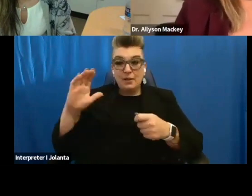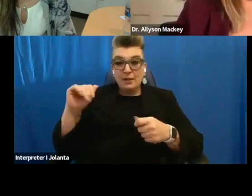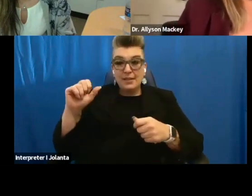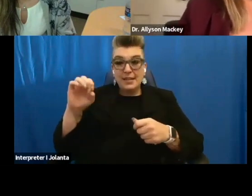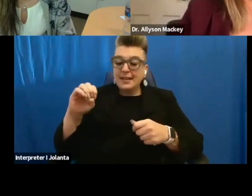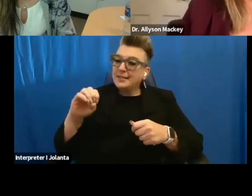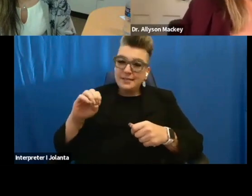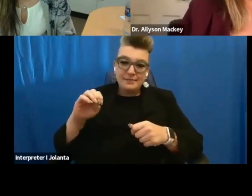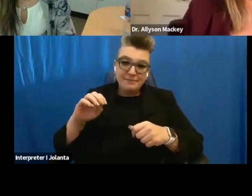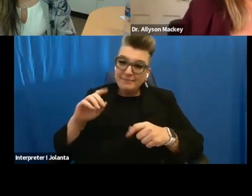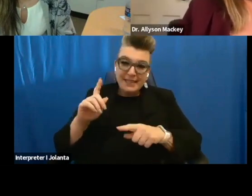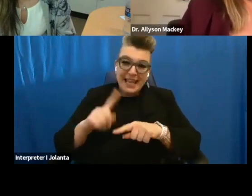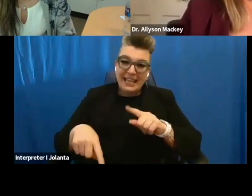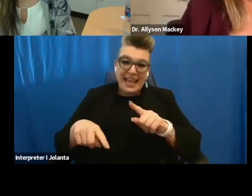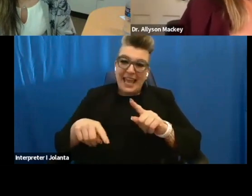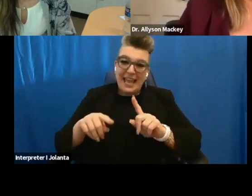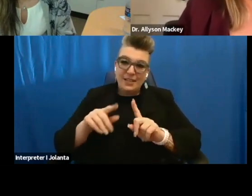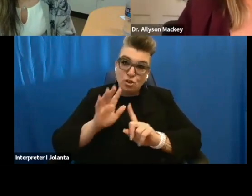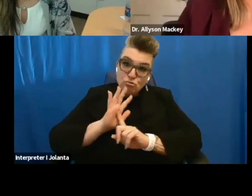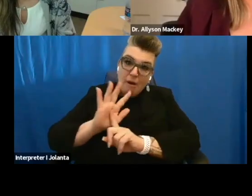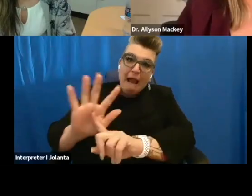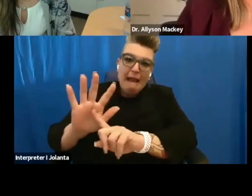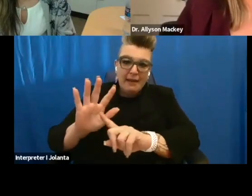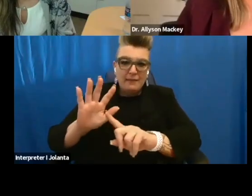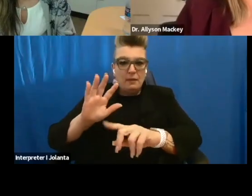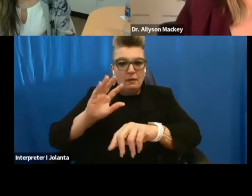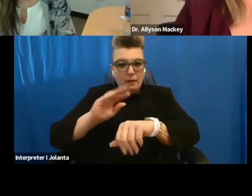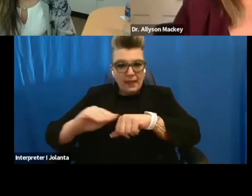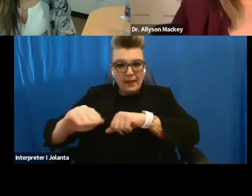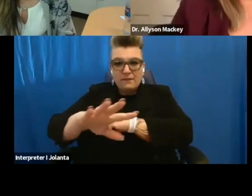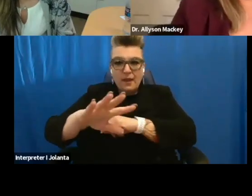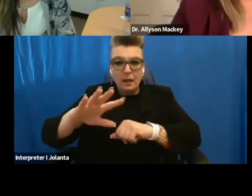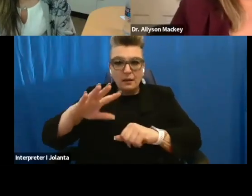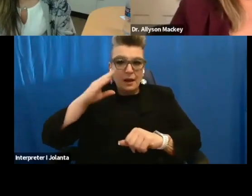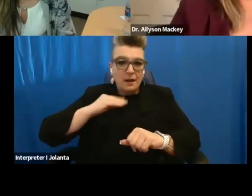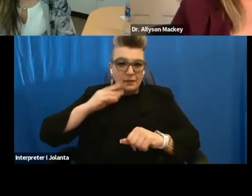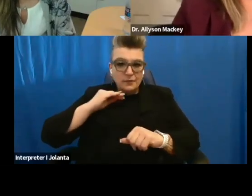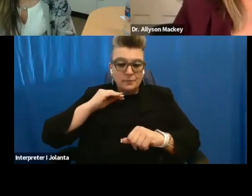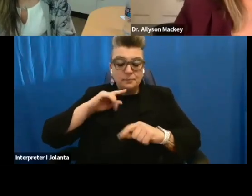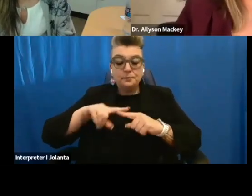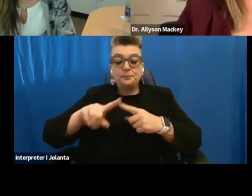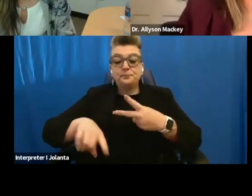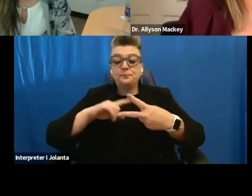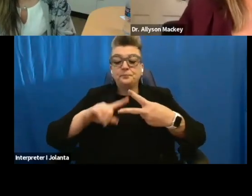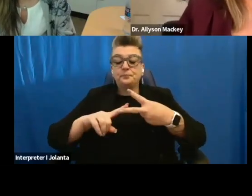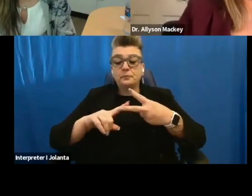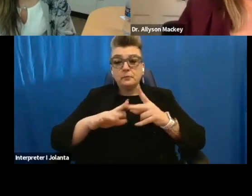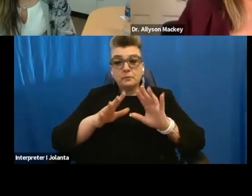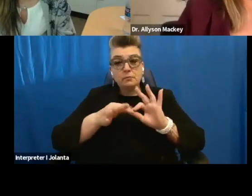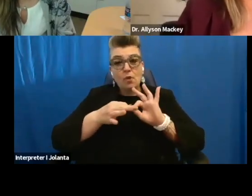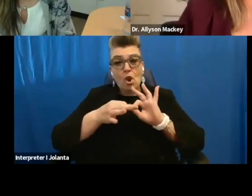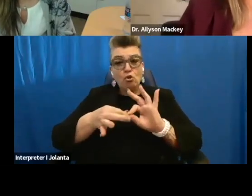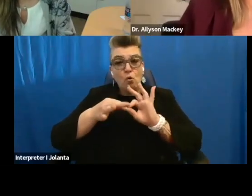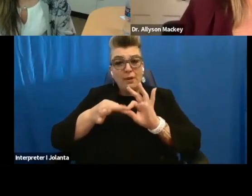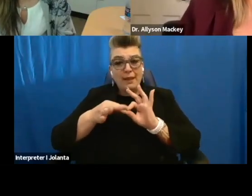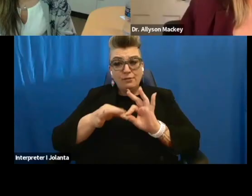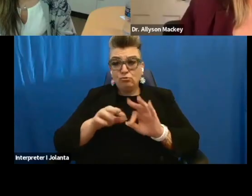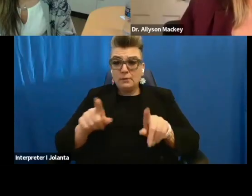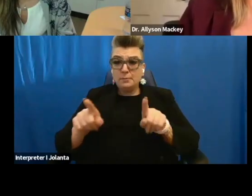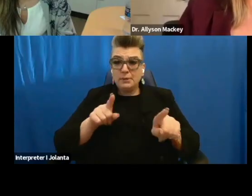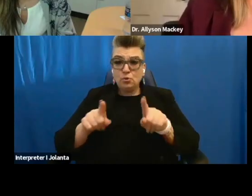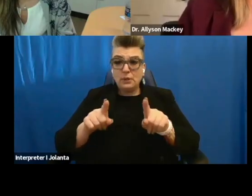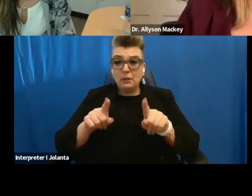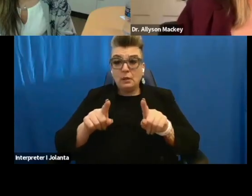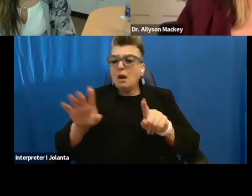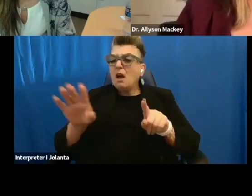of the um experiment when we look at correlations between um taking over and children's persistence